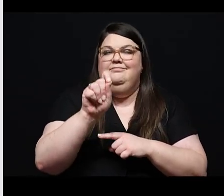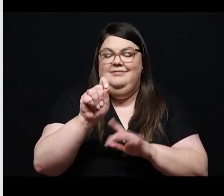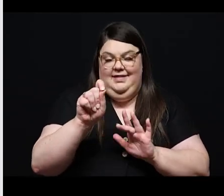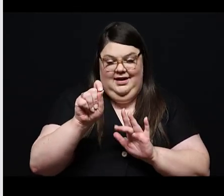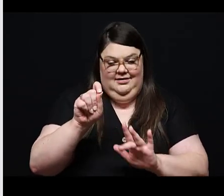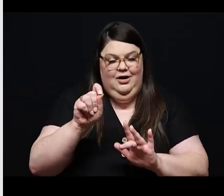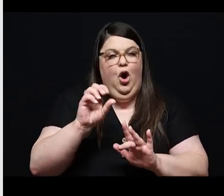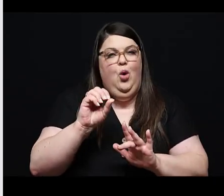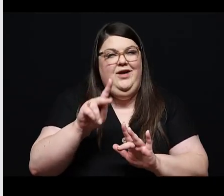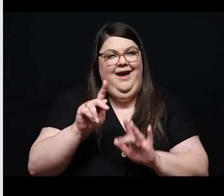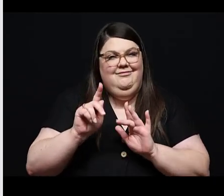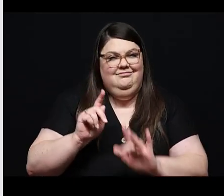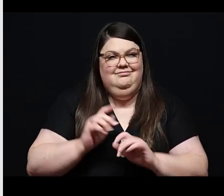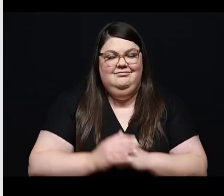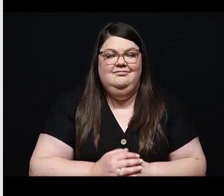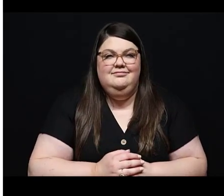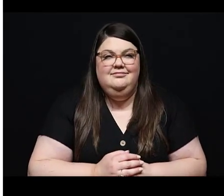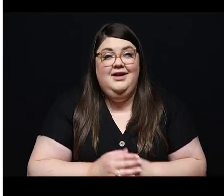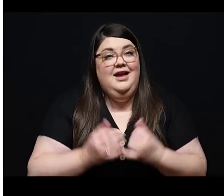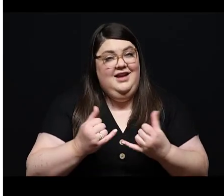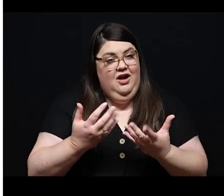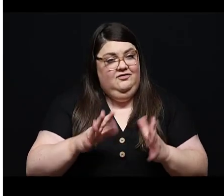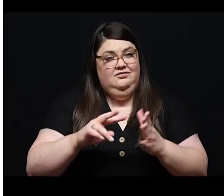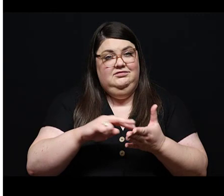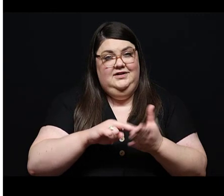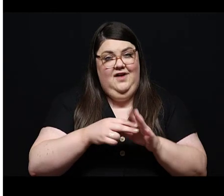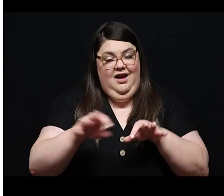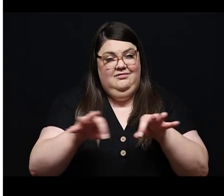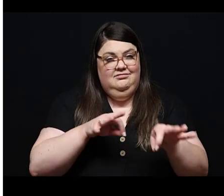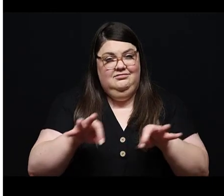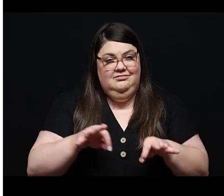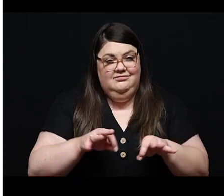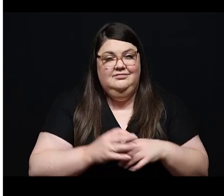You have now defined your header row. Descriptive and Unique Links